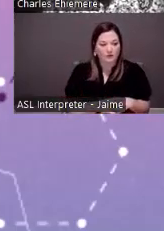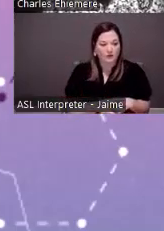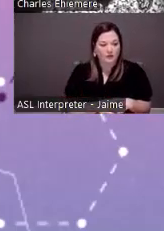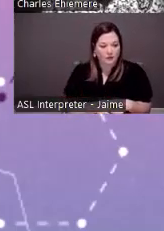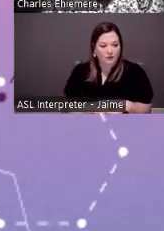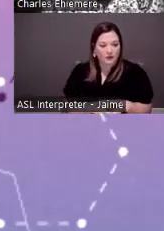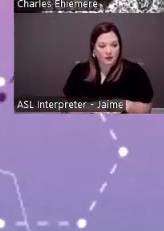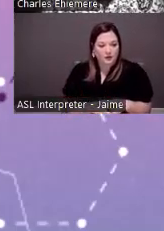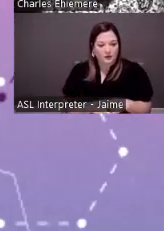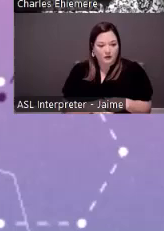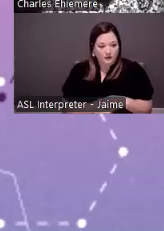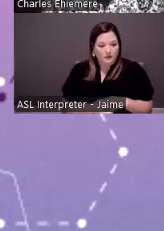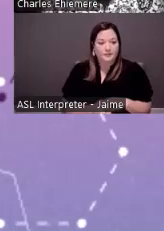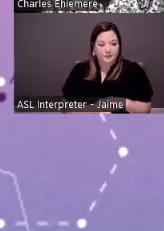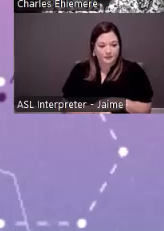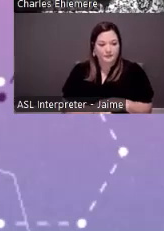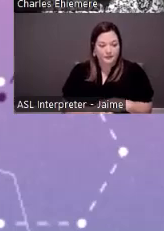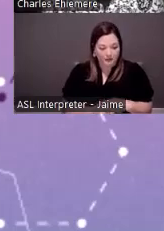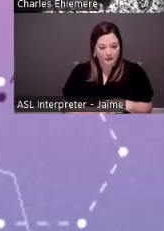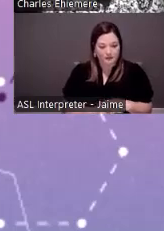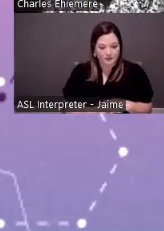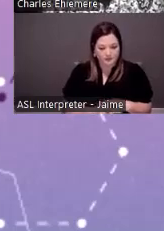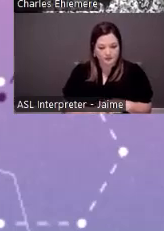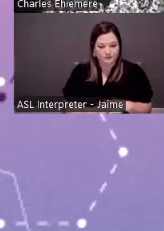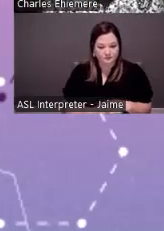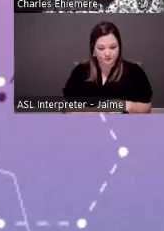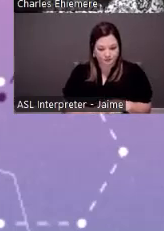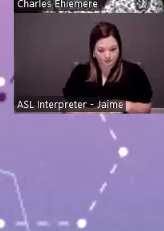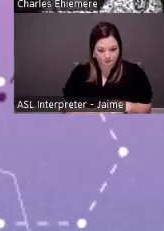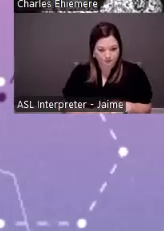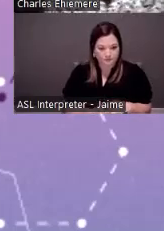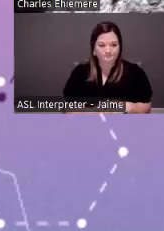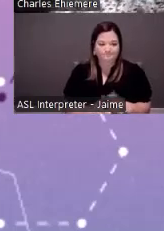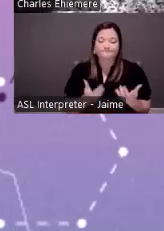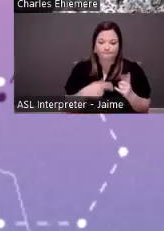Then again, there is this issue of language barrier.